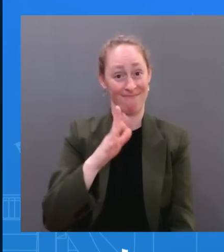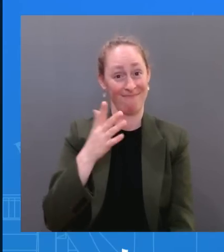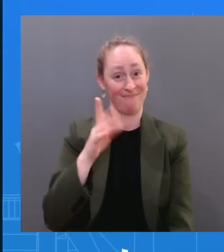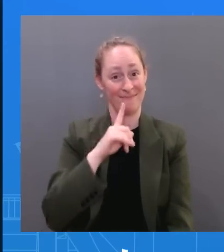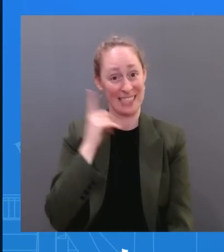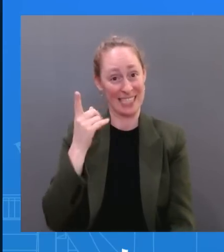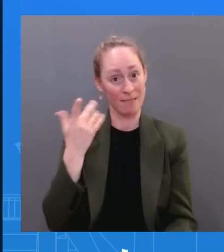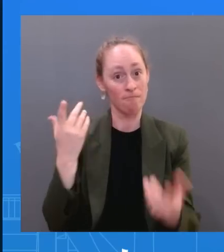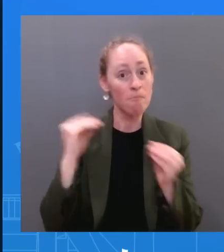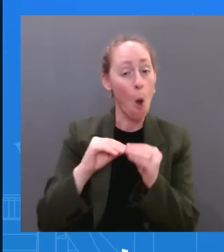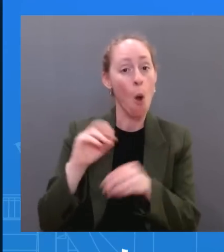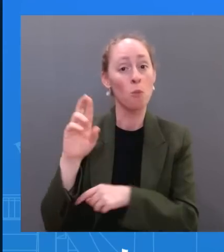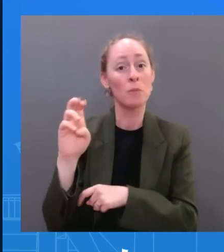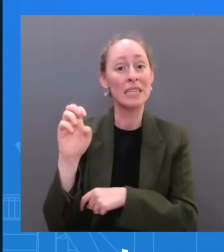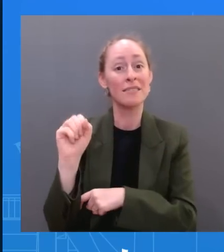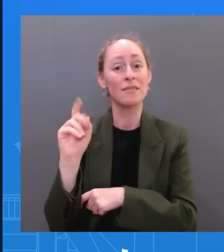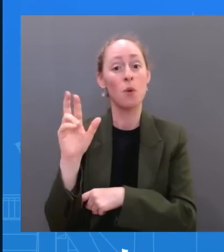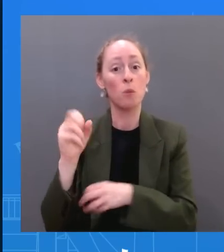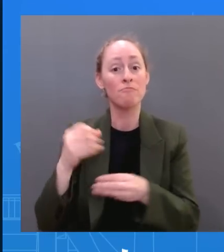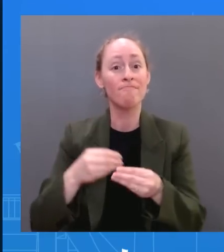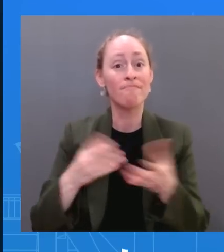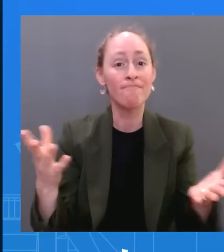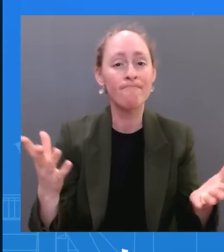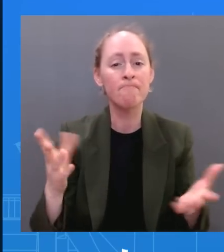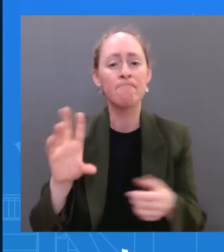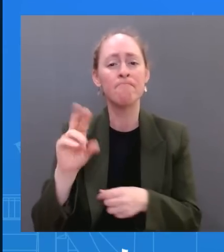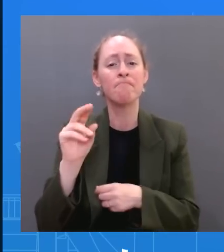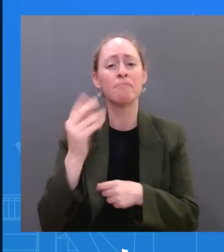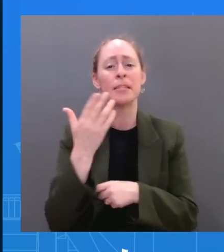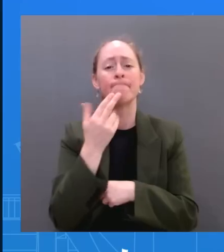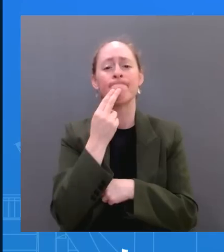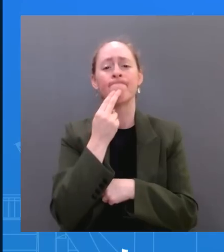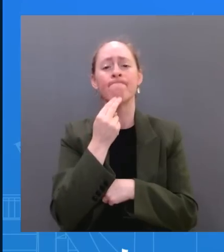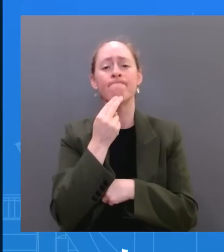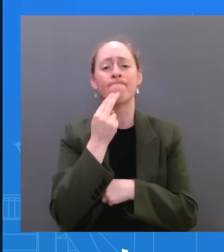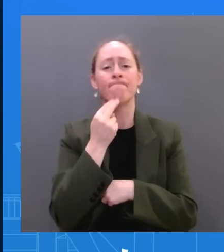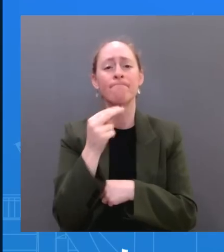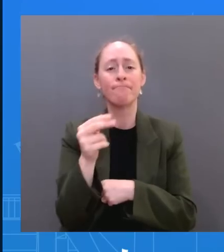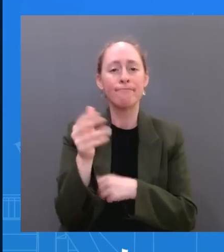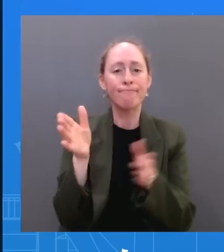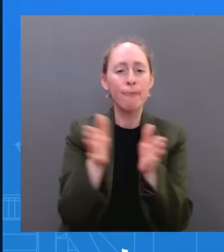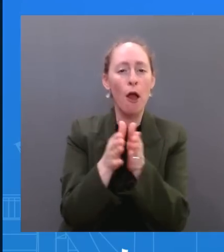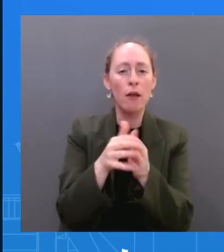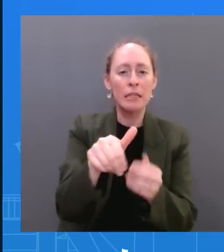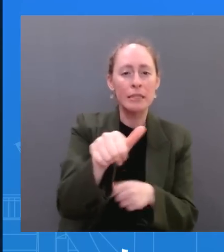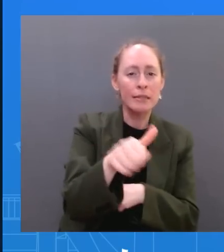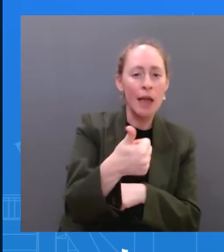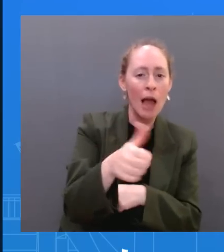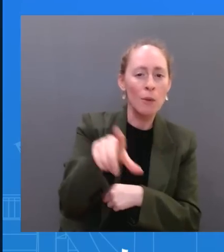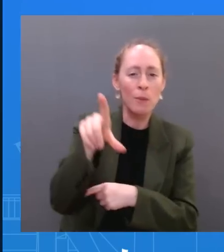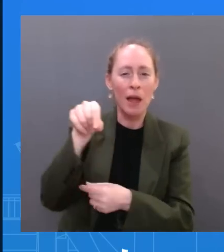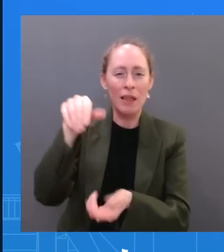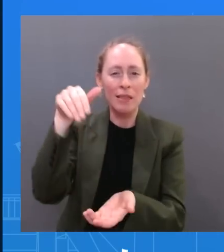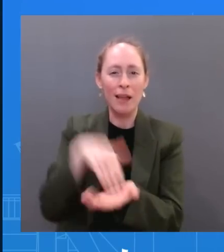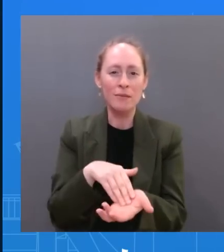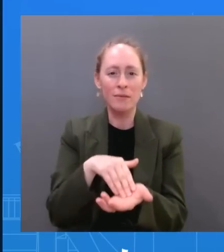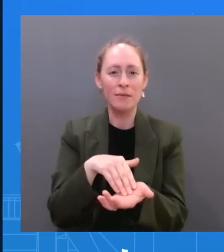about tens of thousands of dollars that are left because we have used it for other -- for other reasons, in particular the COVID --